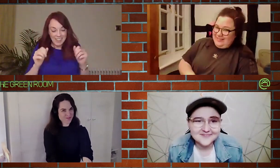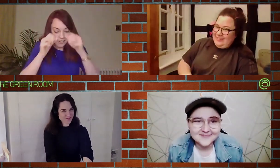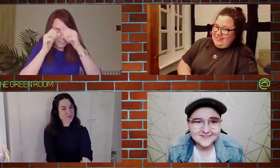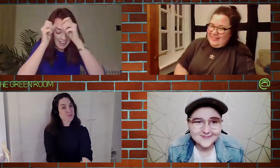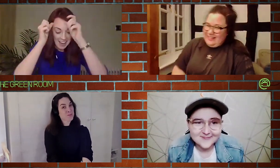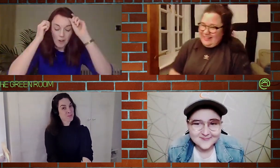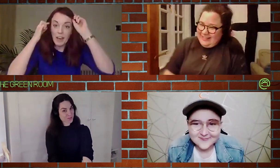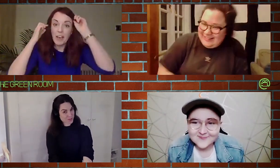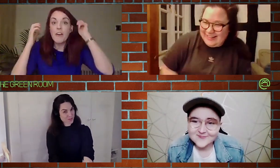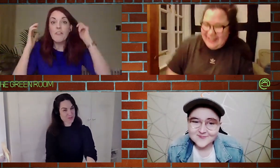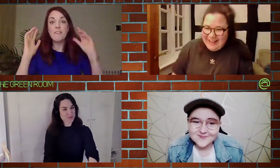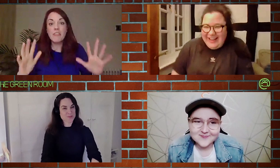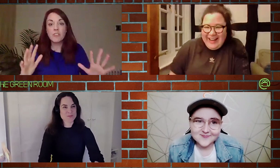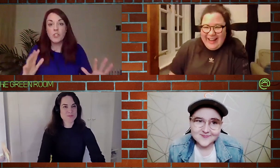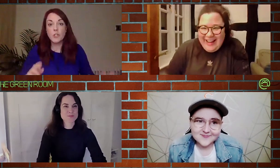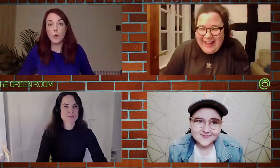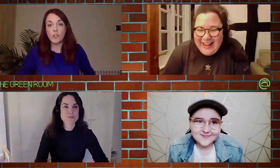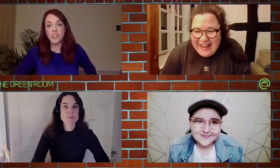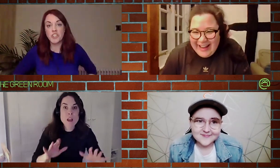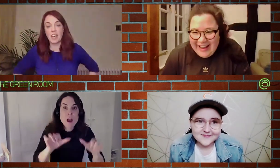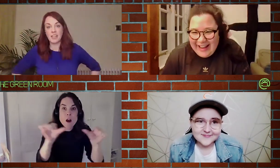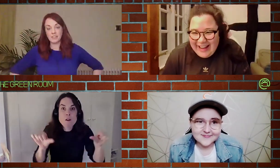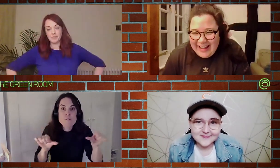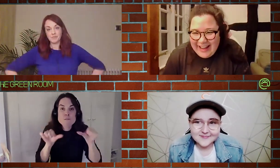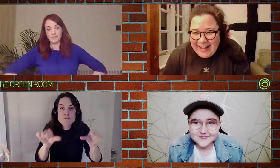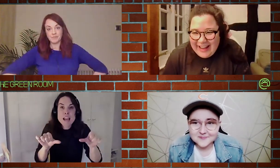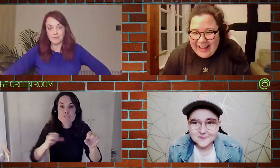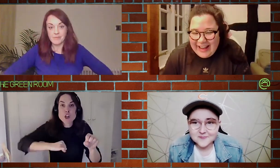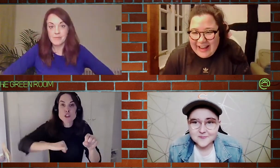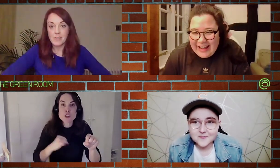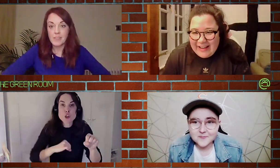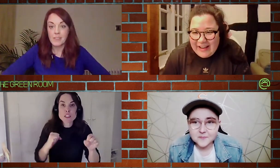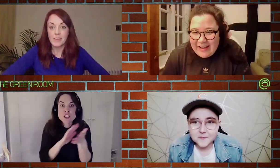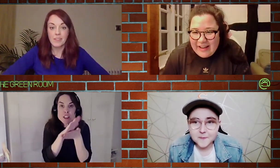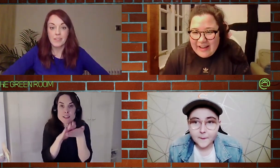All right. Okay. Favorite Scottish sign?